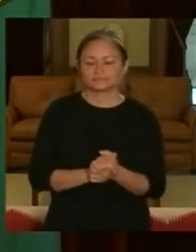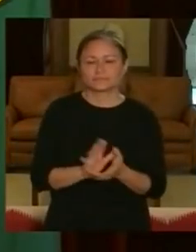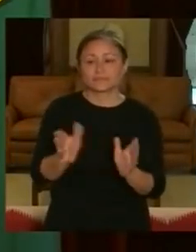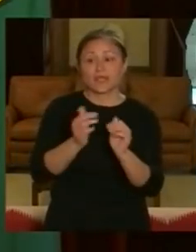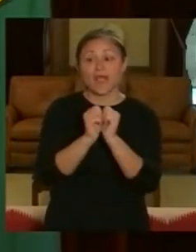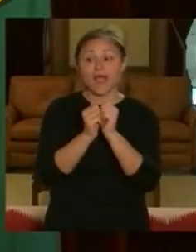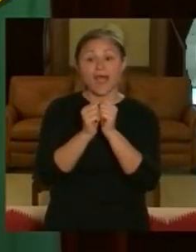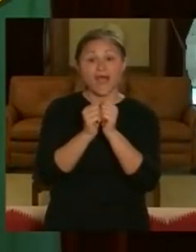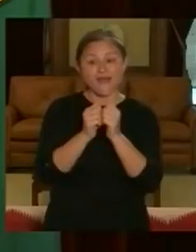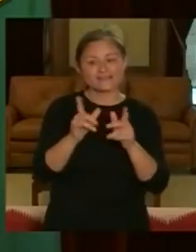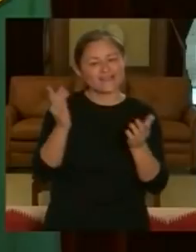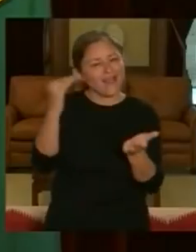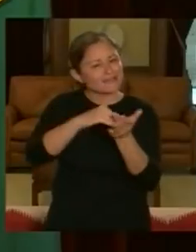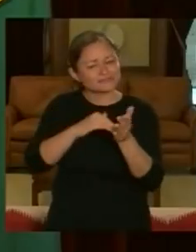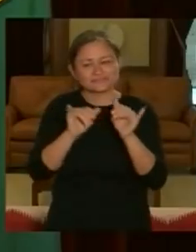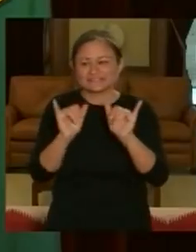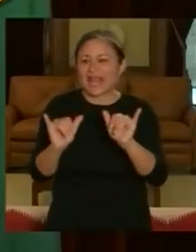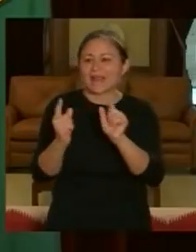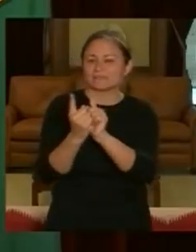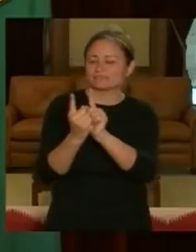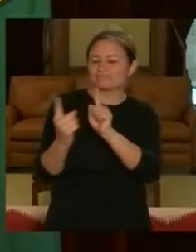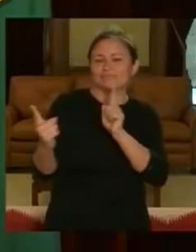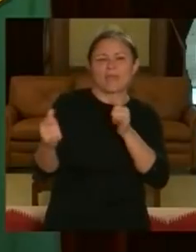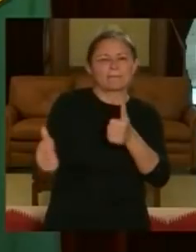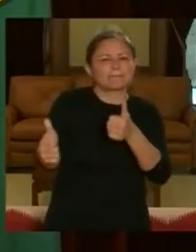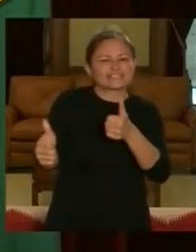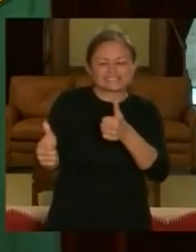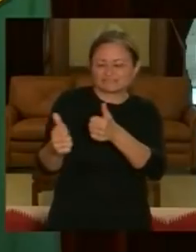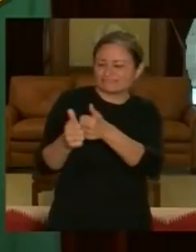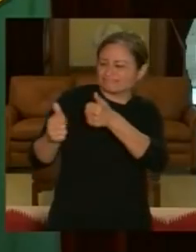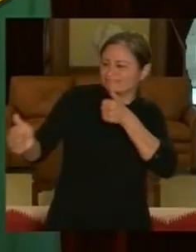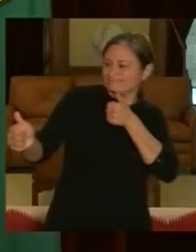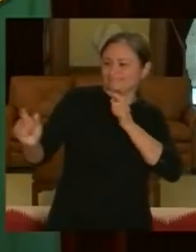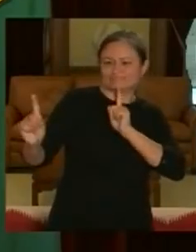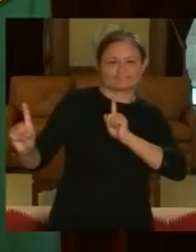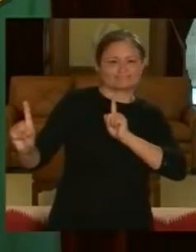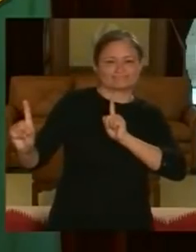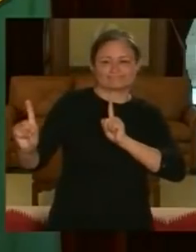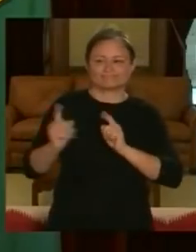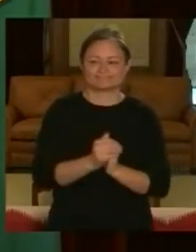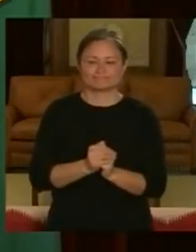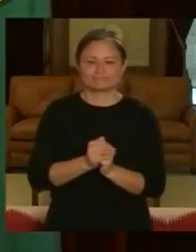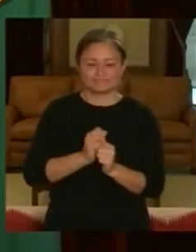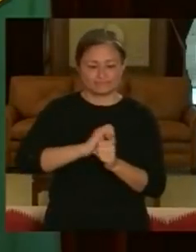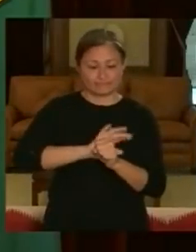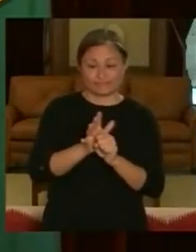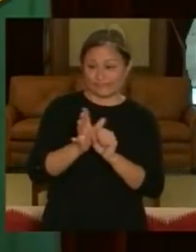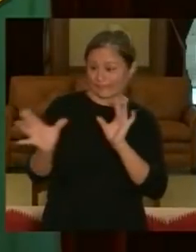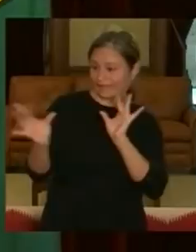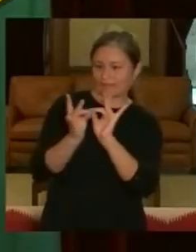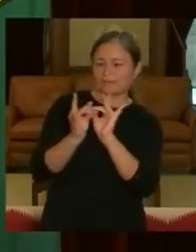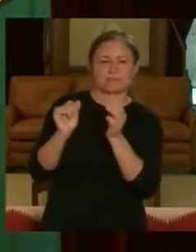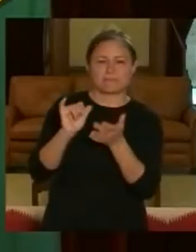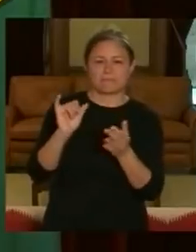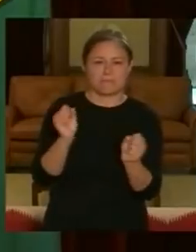SOCIAL INTERACTIONS, PHYSICAL REACTIONS WITH THE HIGHLY